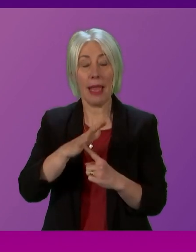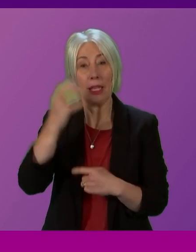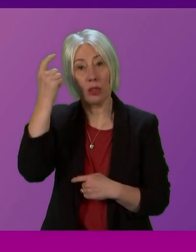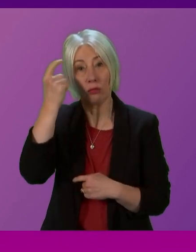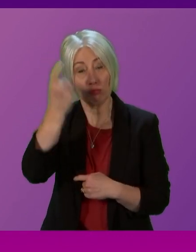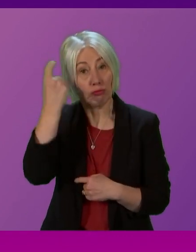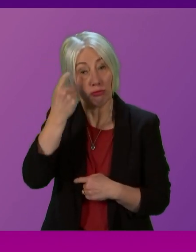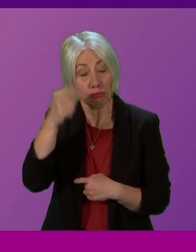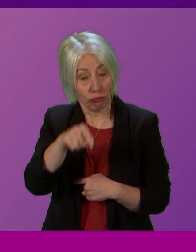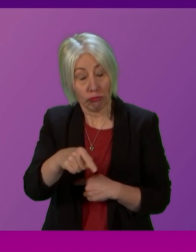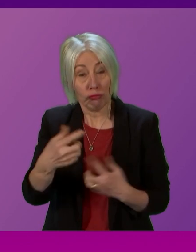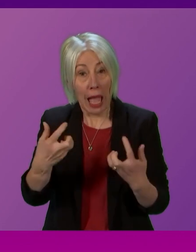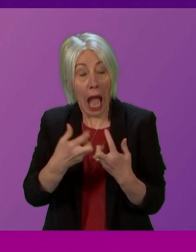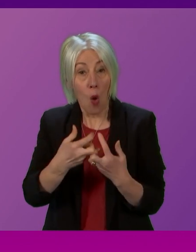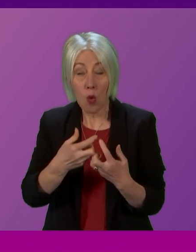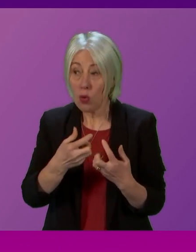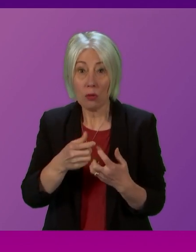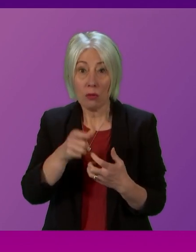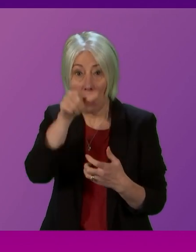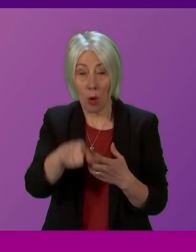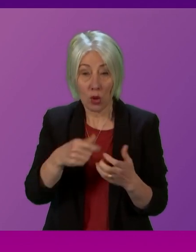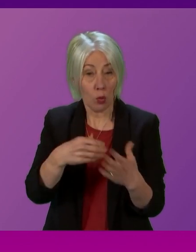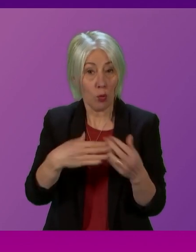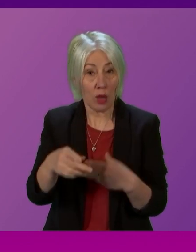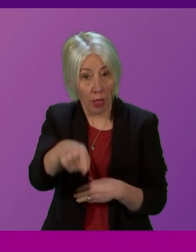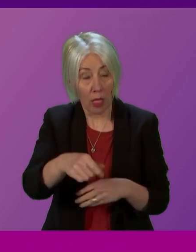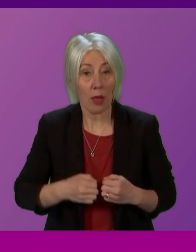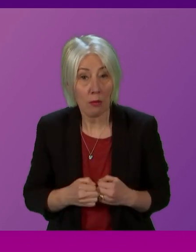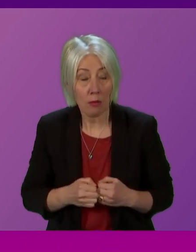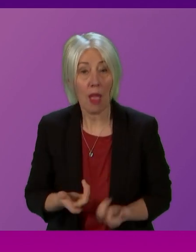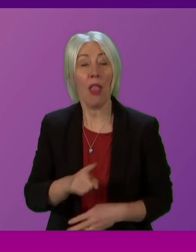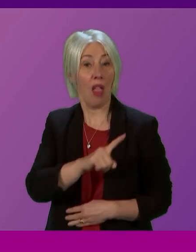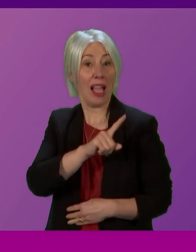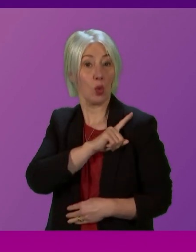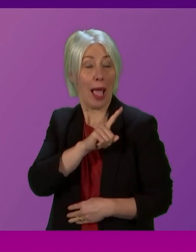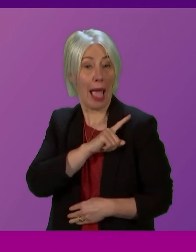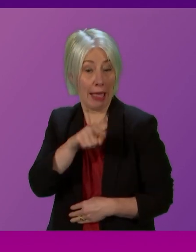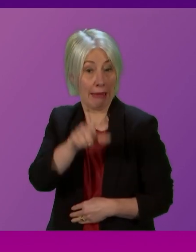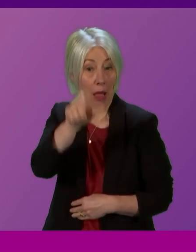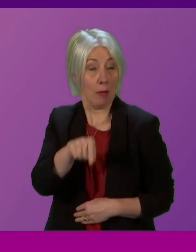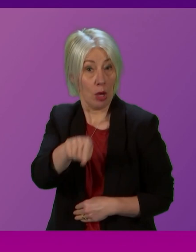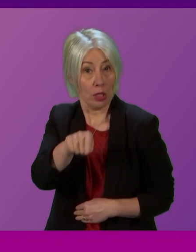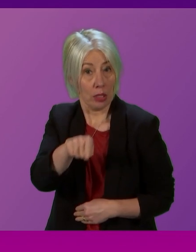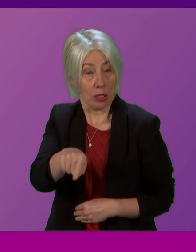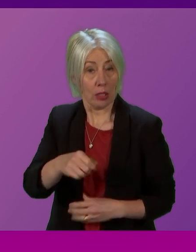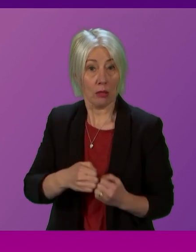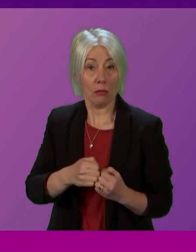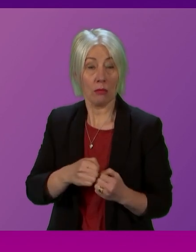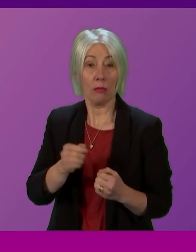in deciding how the individual is dealt with—that is why the individual is in a male prison